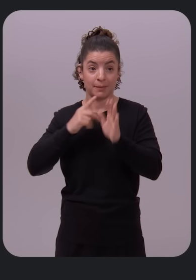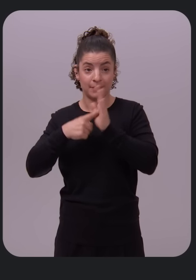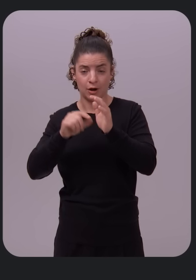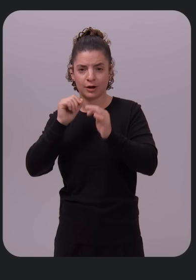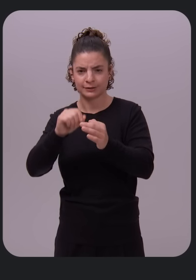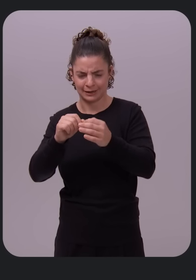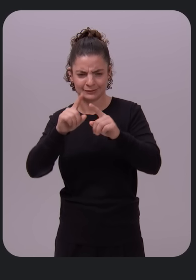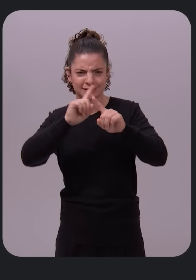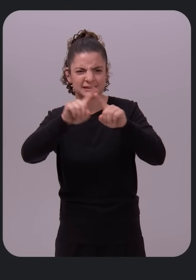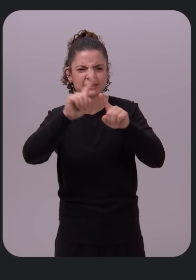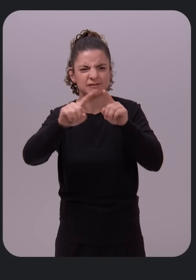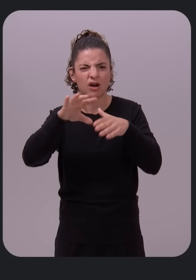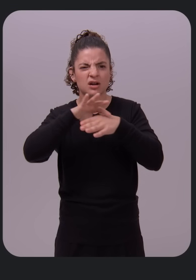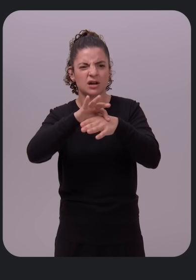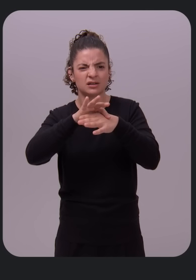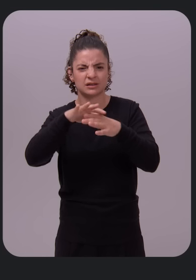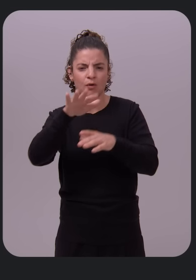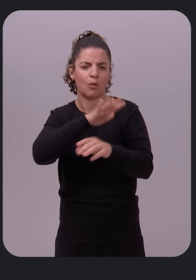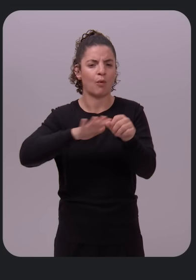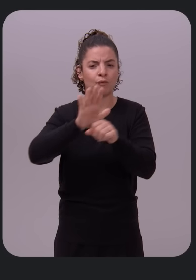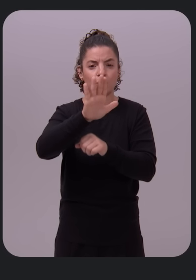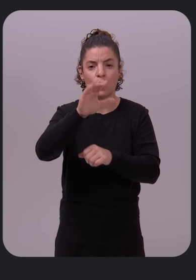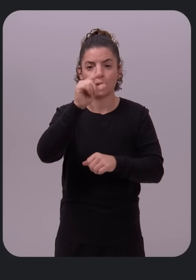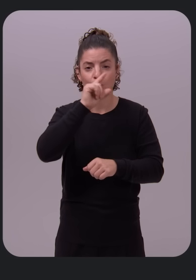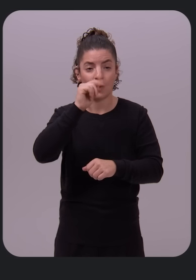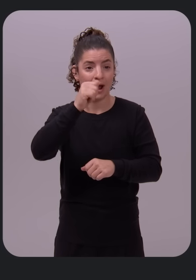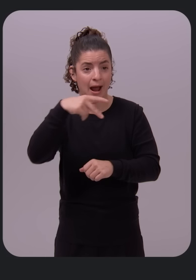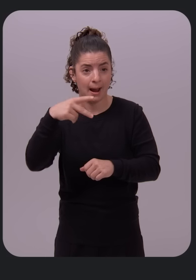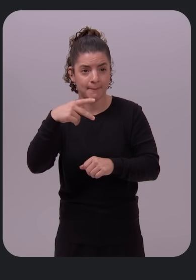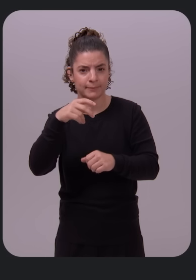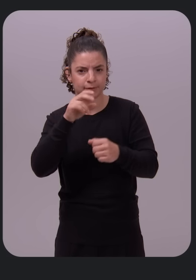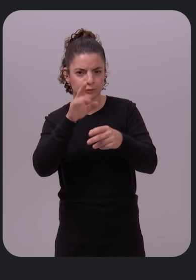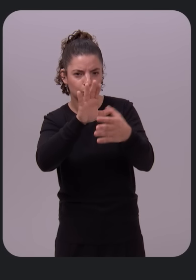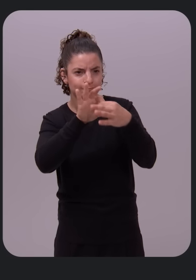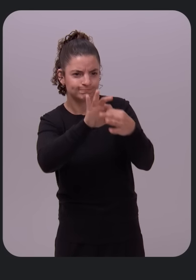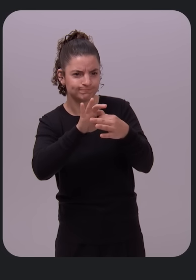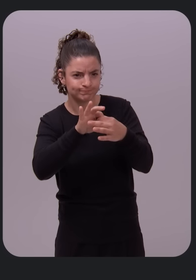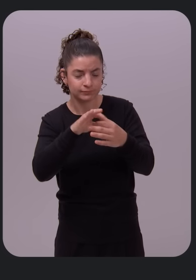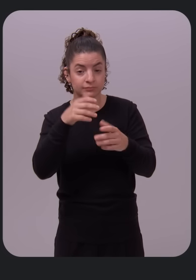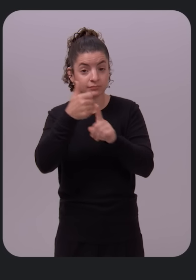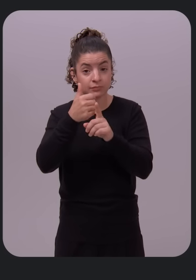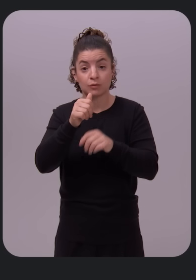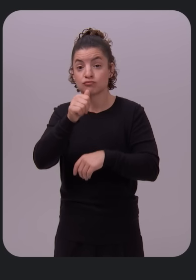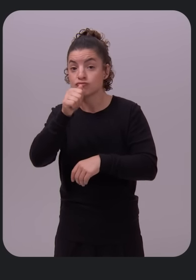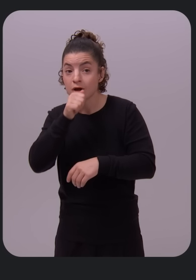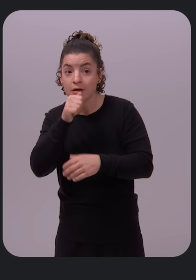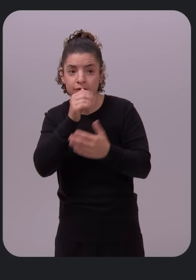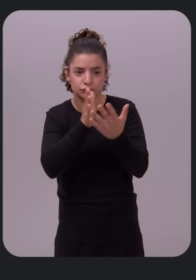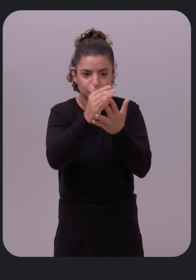can use relevant context across your Google Apps in a way that is private, transparent, and fully